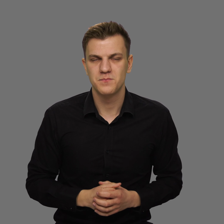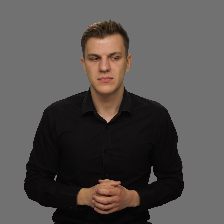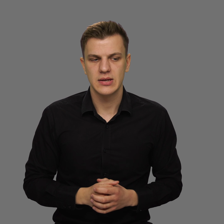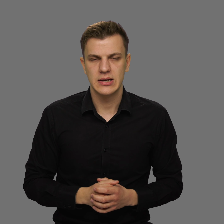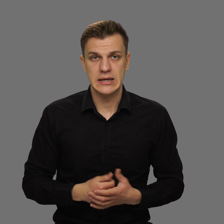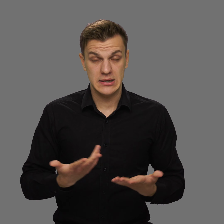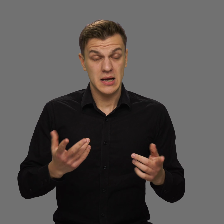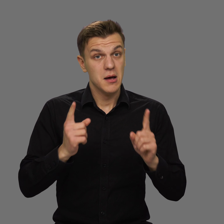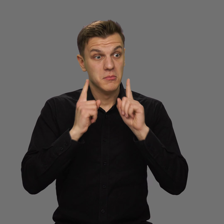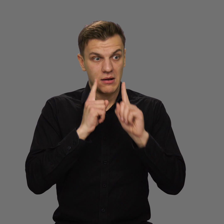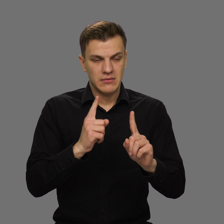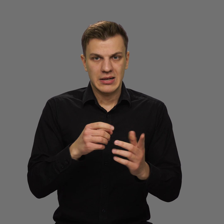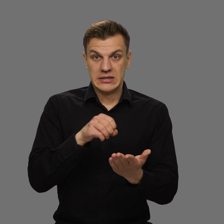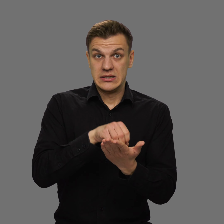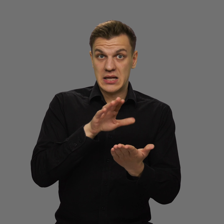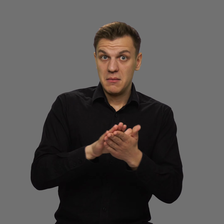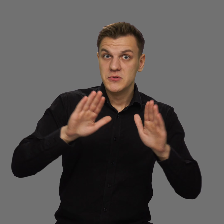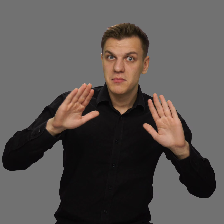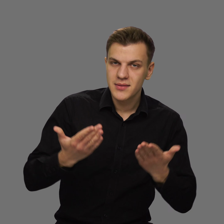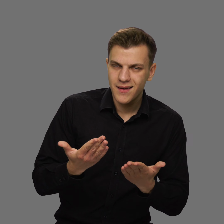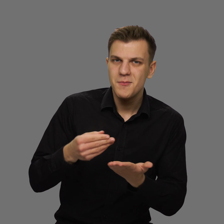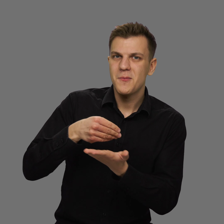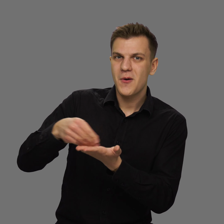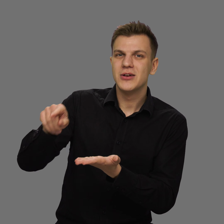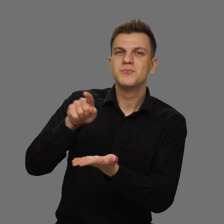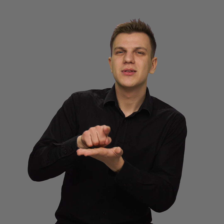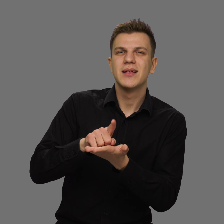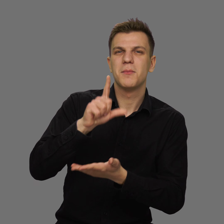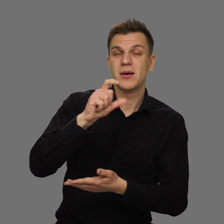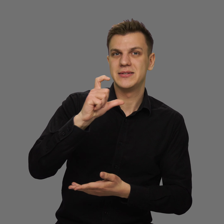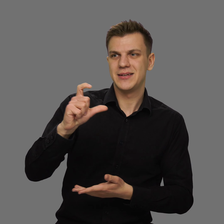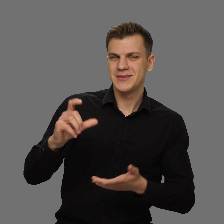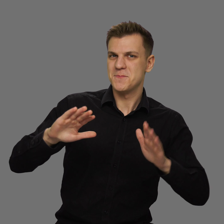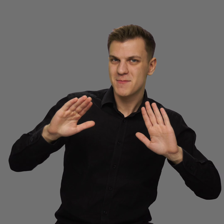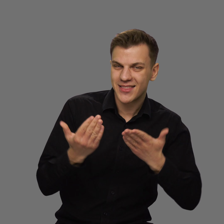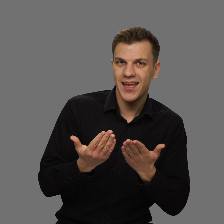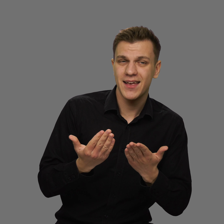It is true that there is a savings associated with a lower PCC tax,